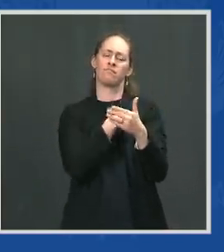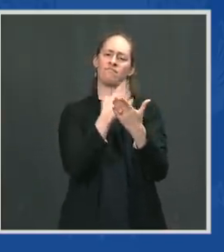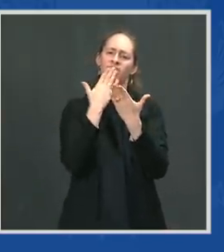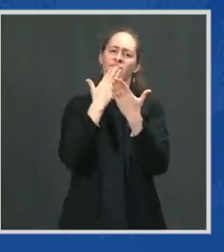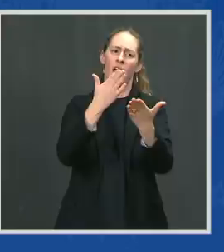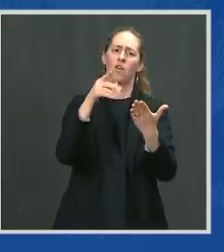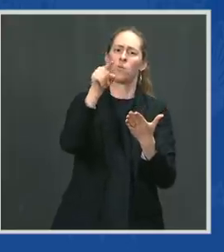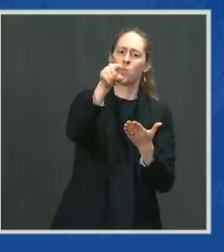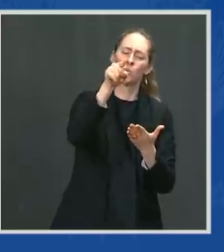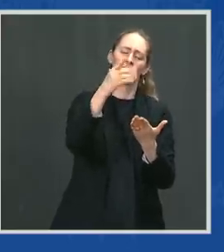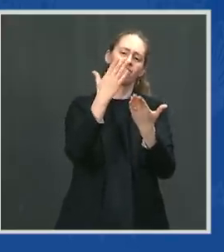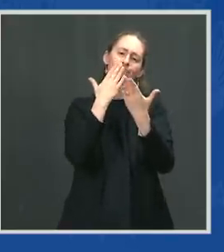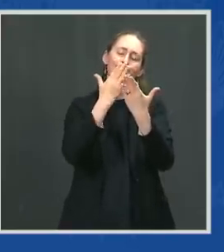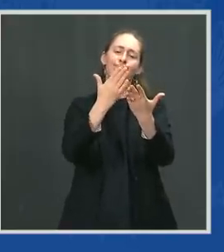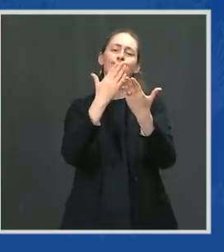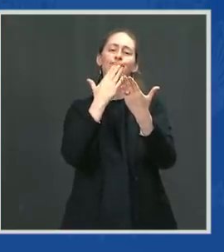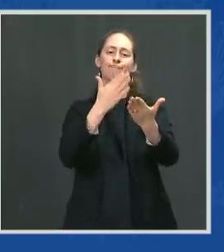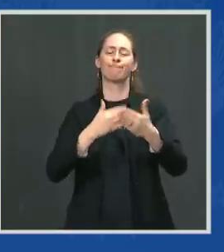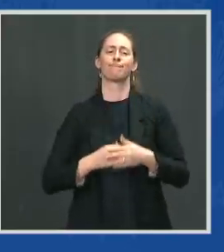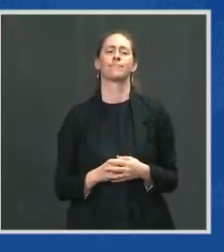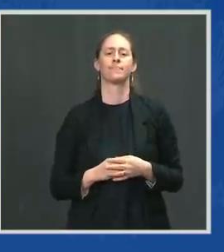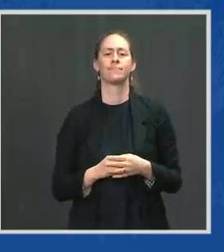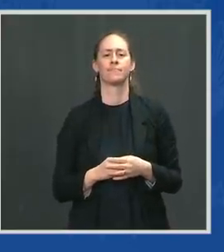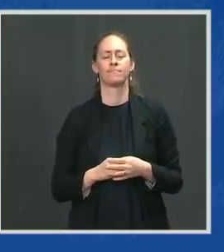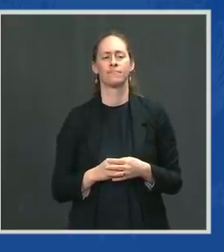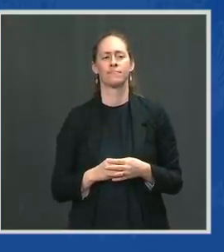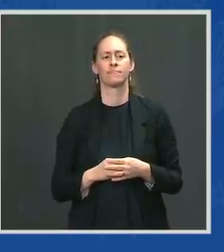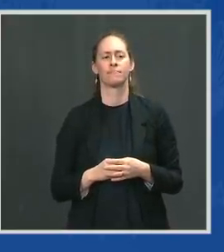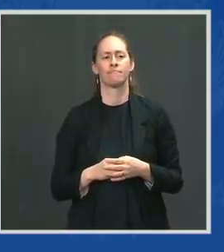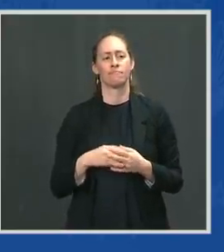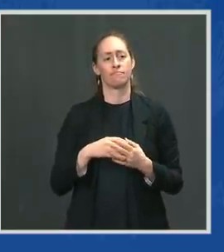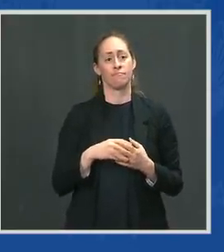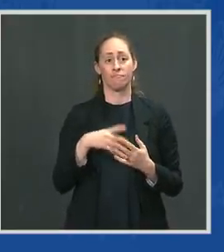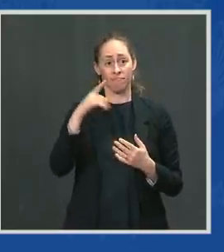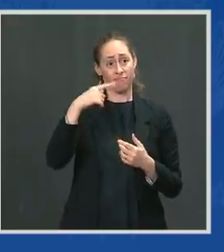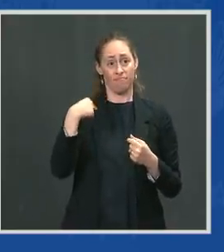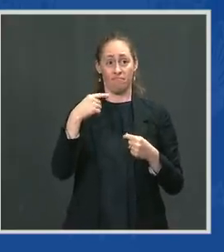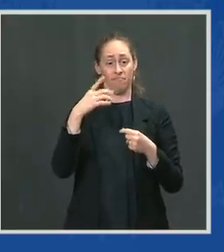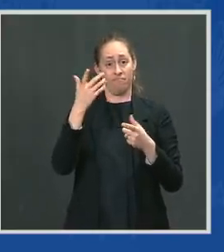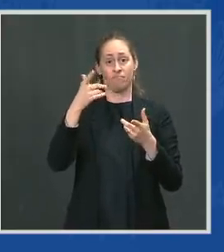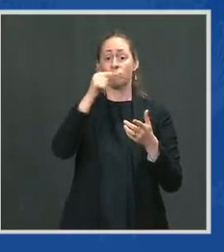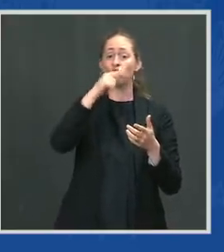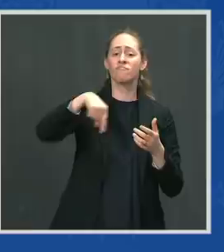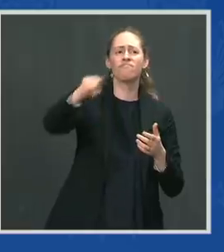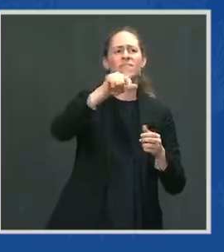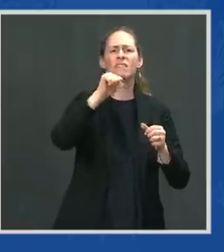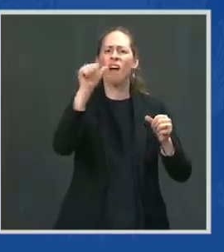While we will not stay involved in Afghanistan militarily, our diplomatic and humanitarian work will continue.